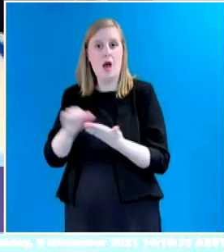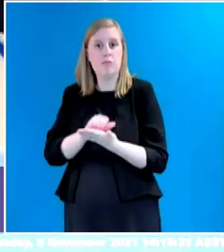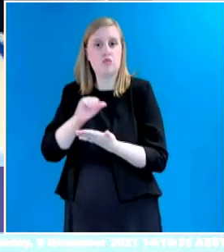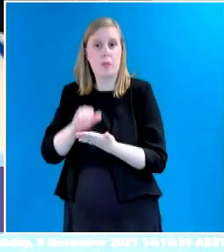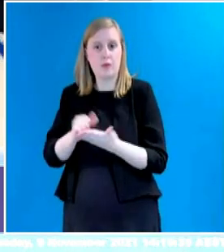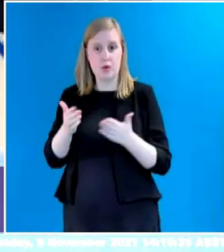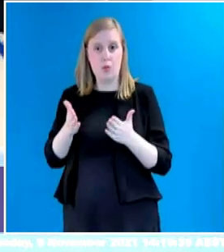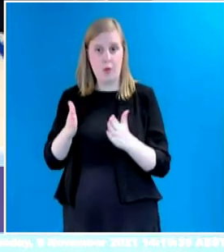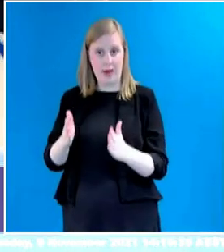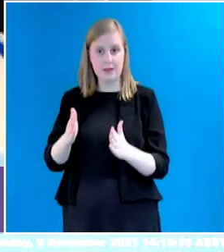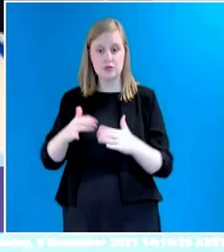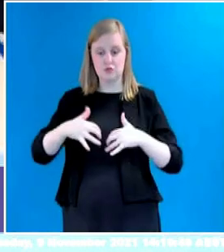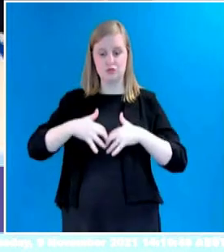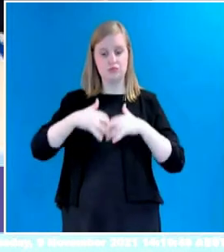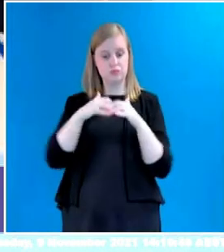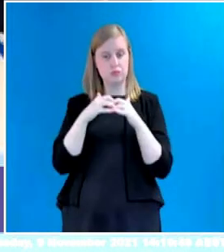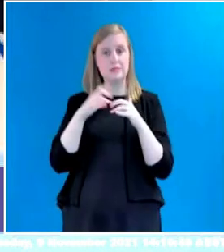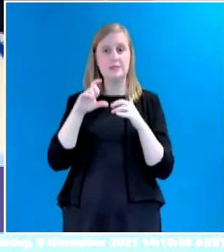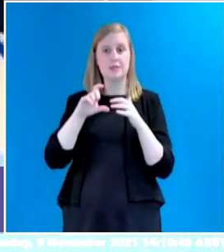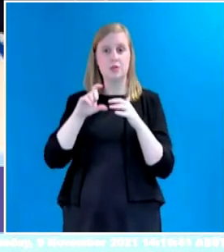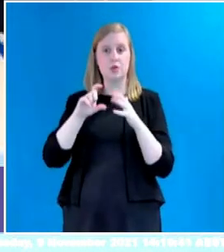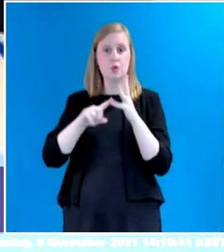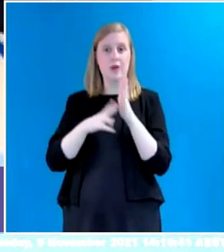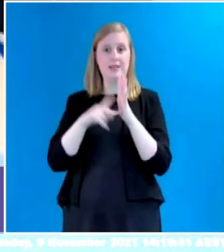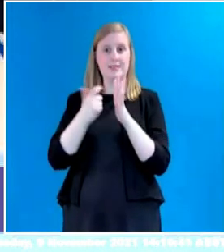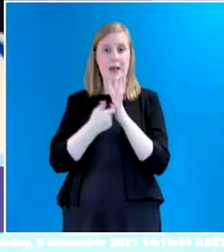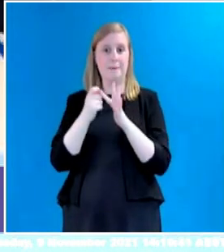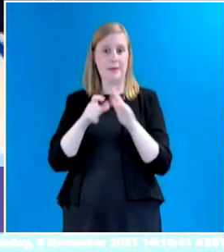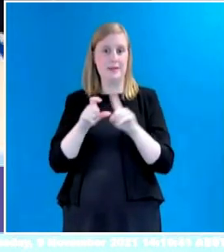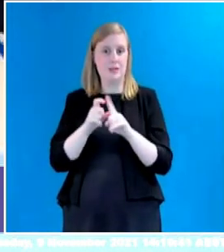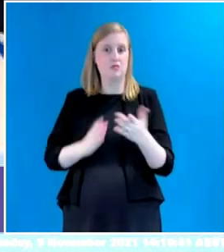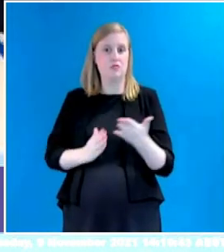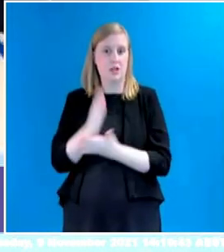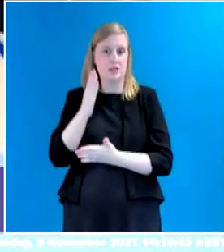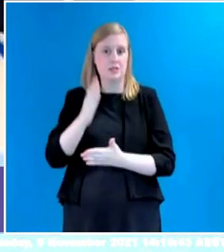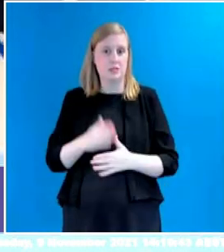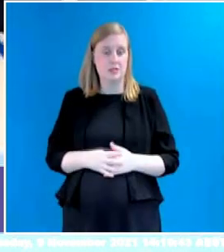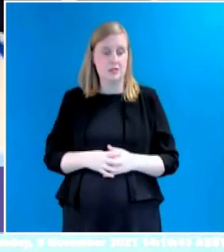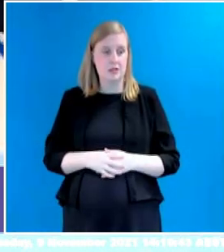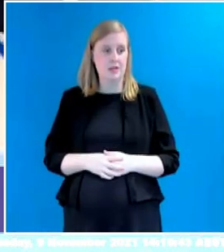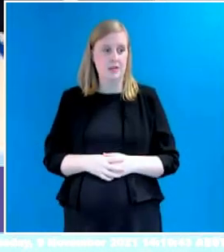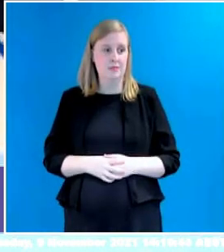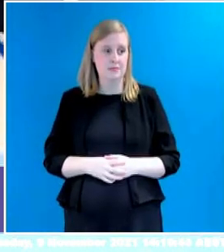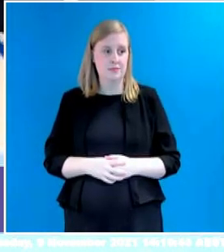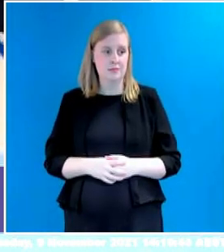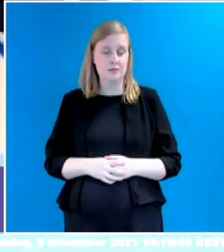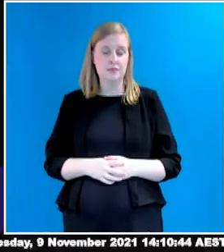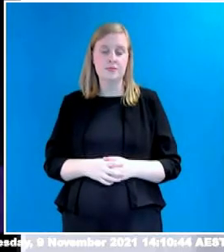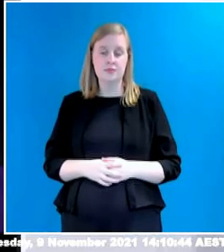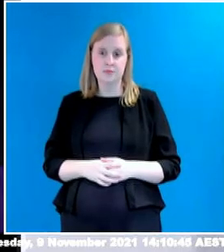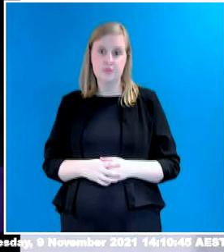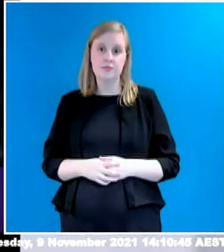I want to go back to that point in time where Australia decided it